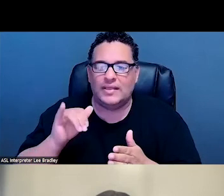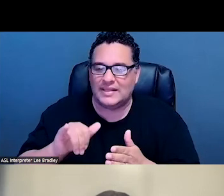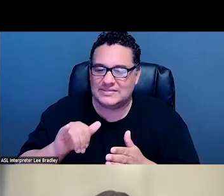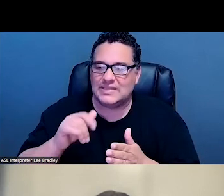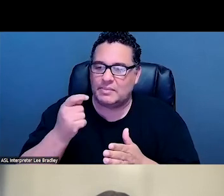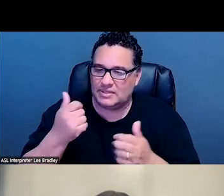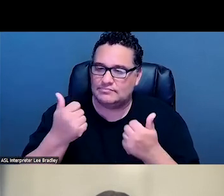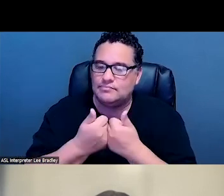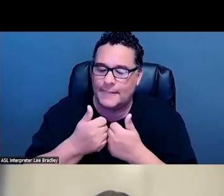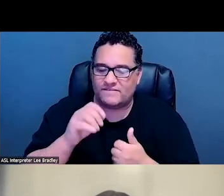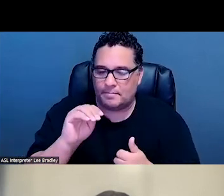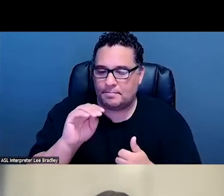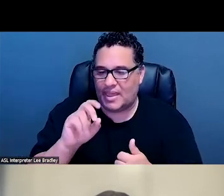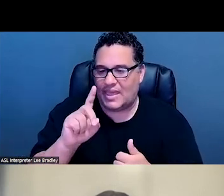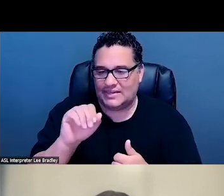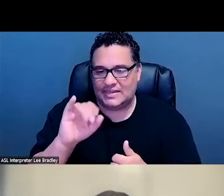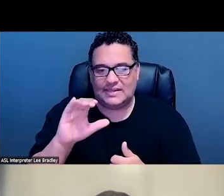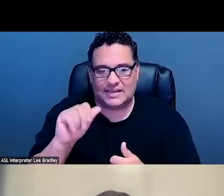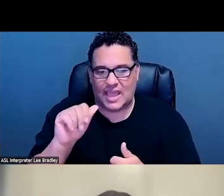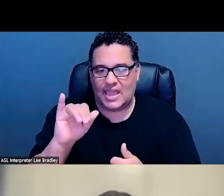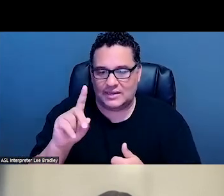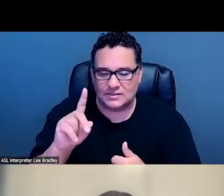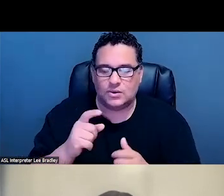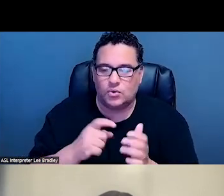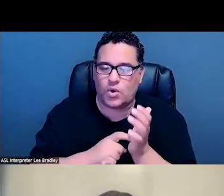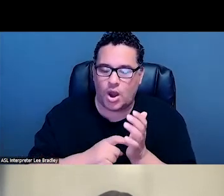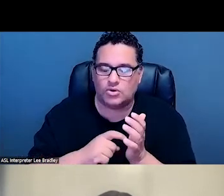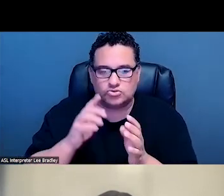REQUIRES SOME, SOME, CREATIVE THINKING, SOME, SOME, SOME OF THE COLLABORATION, THAT, THAT